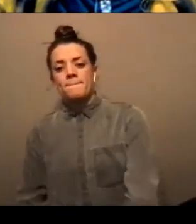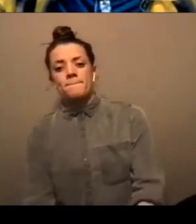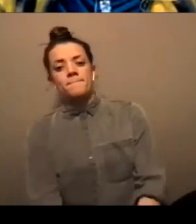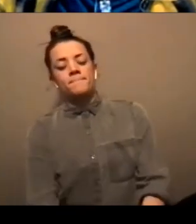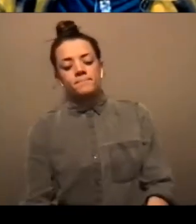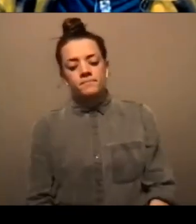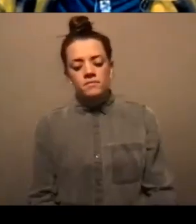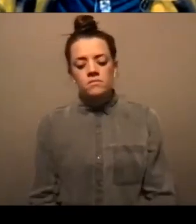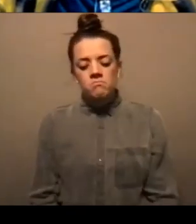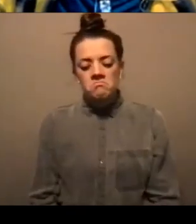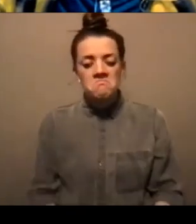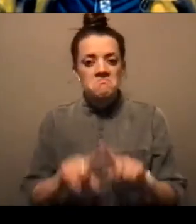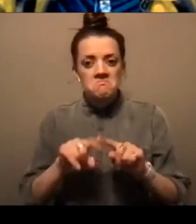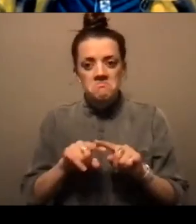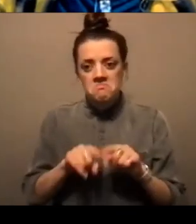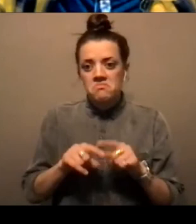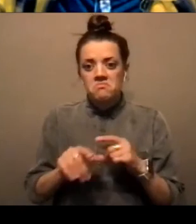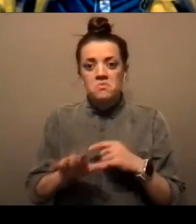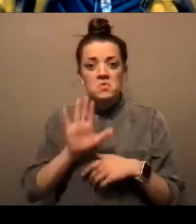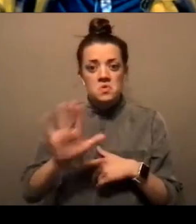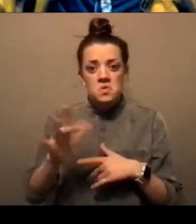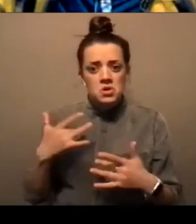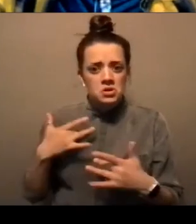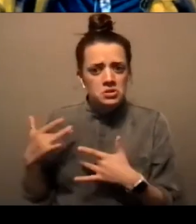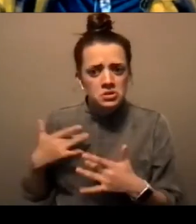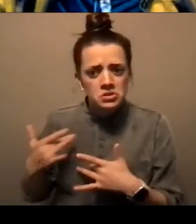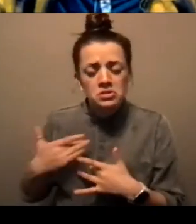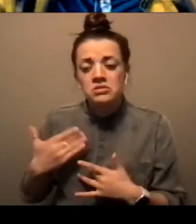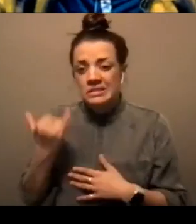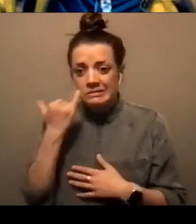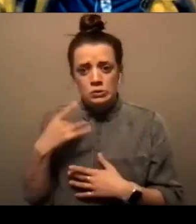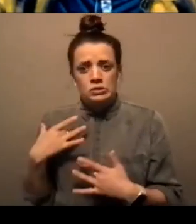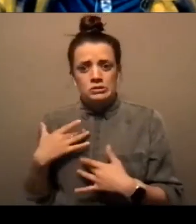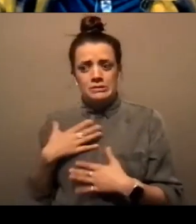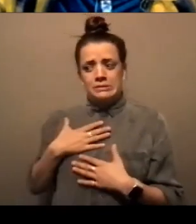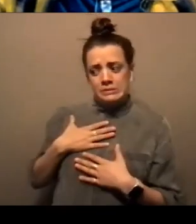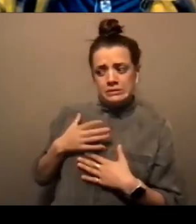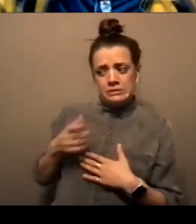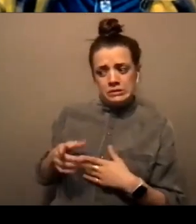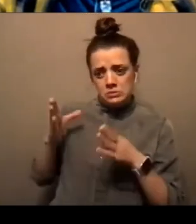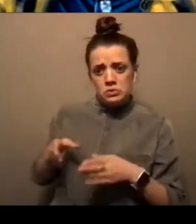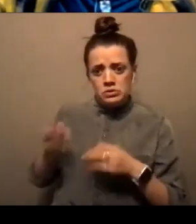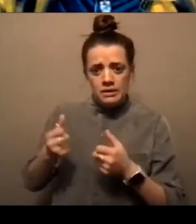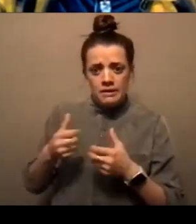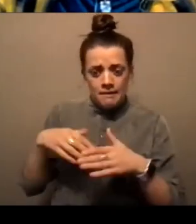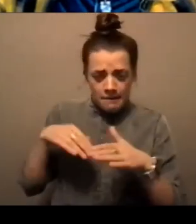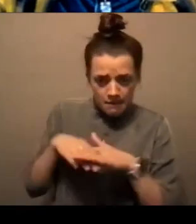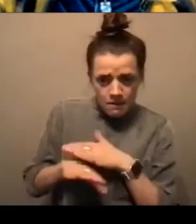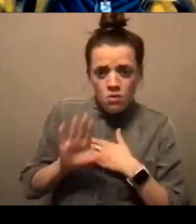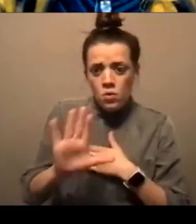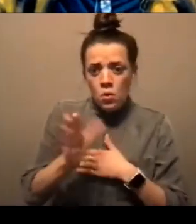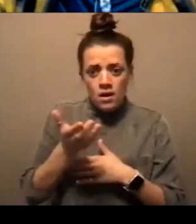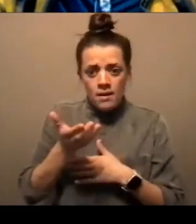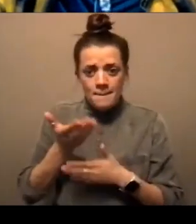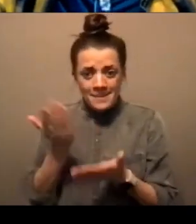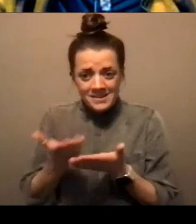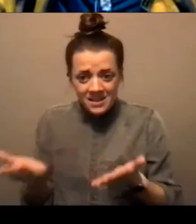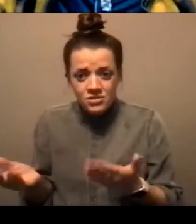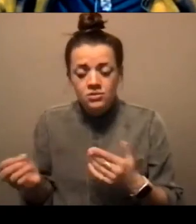whether that is someone having access to your possessions or someone being able to read your phone,